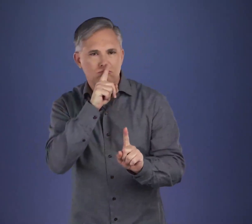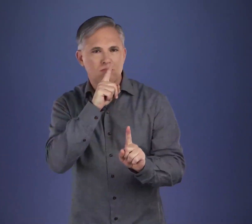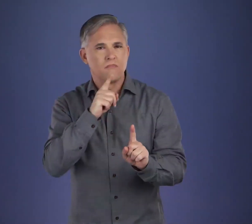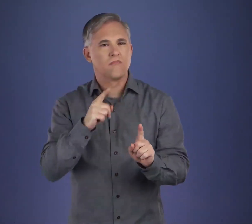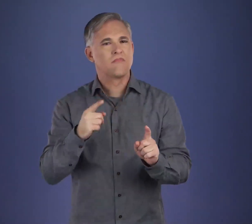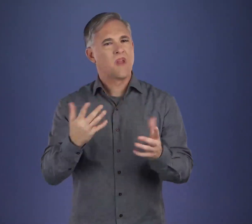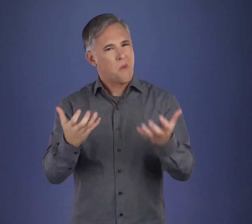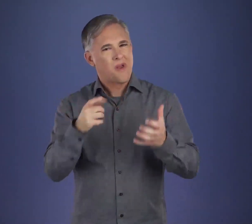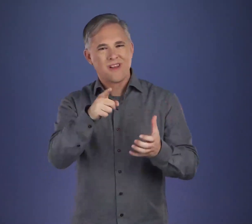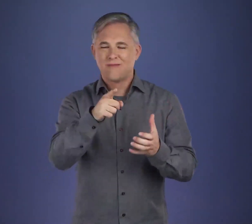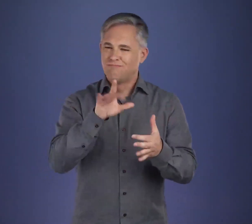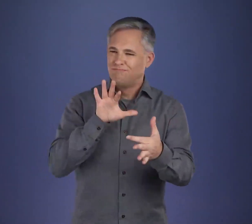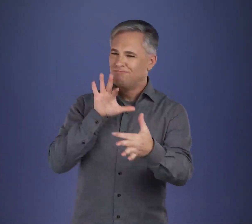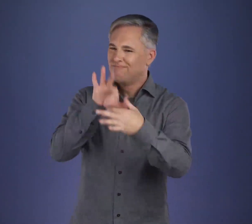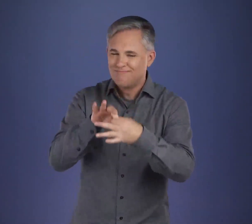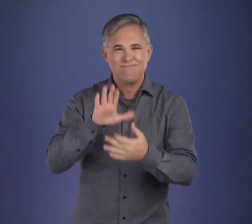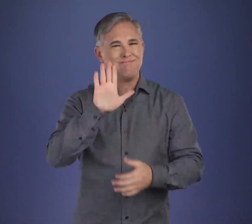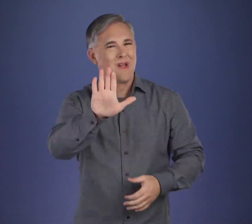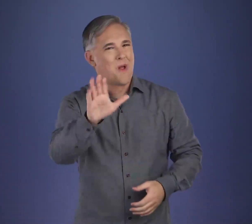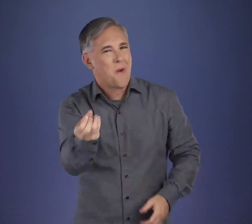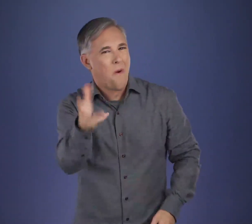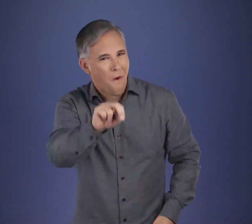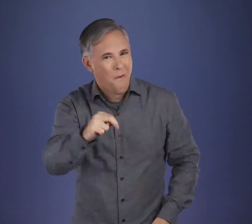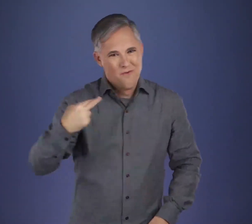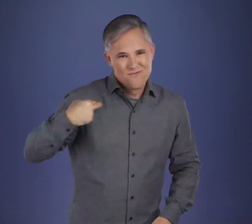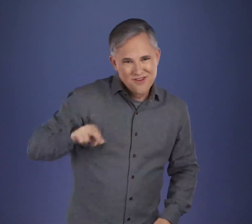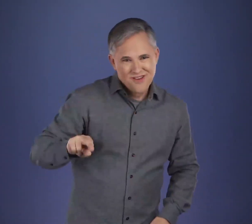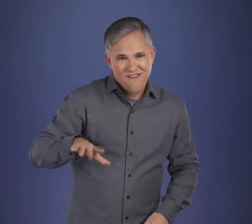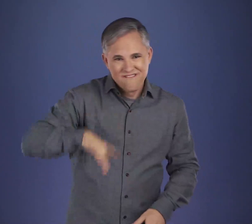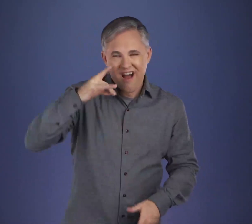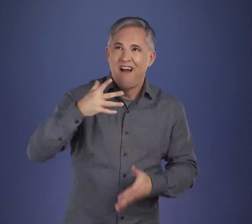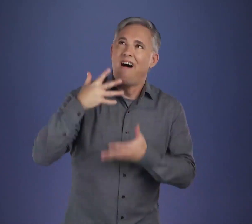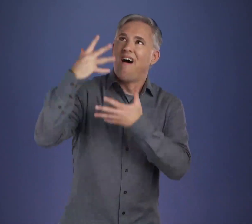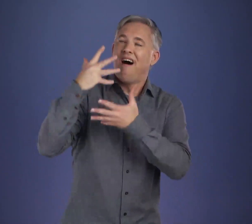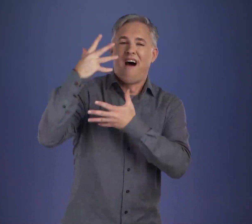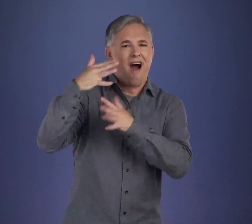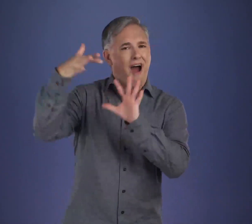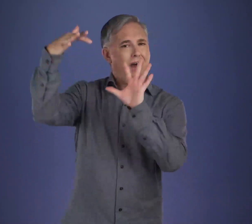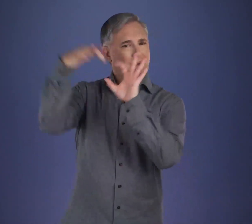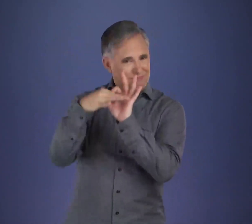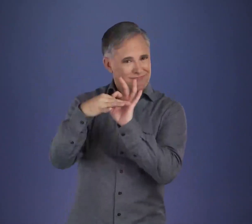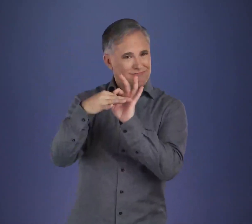Finally, he saw that I wasn’t attempting to change his religious views,